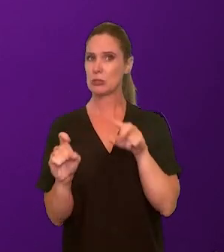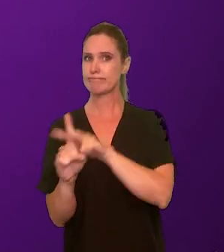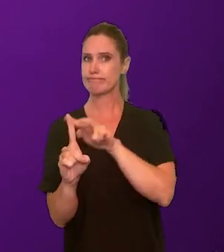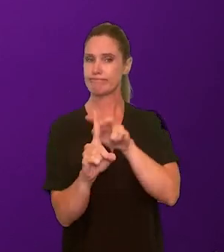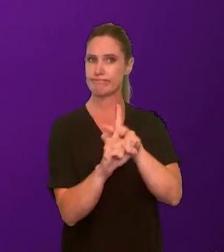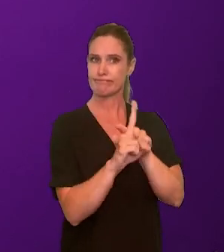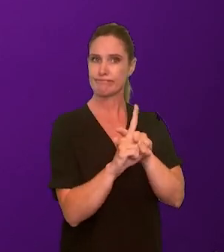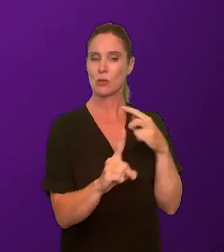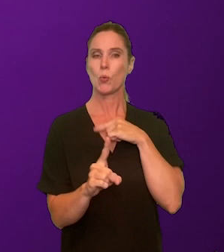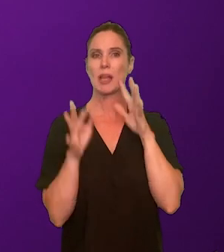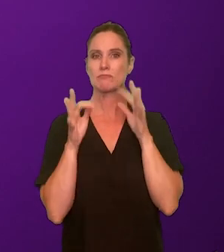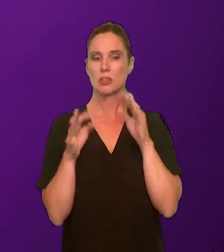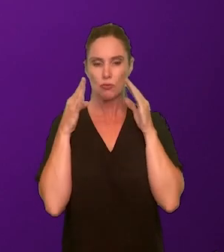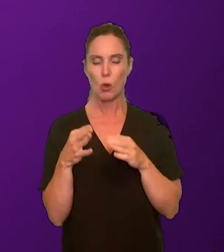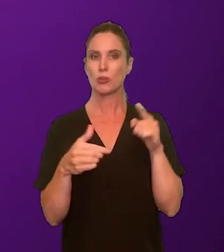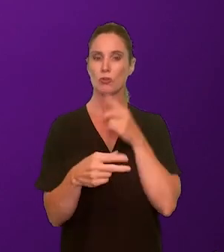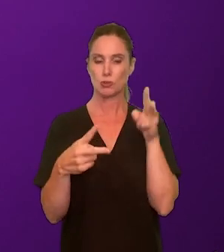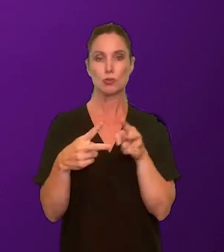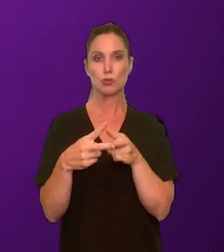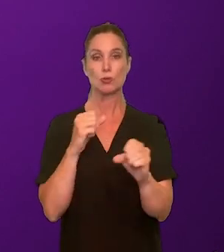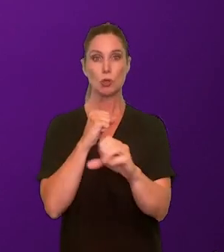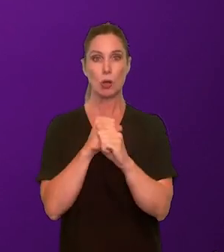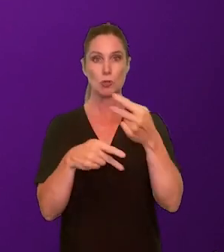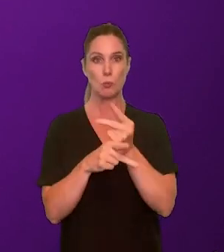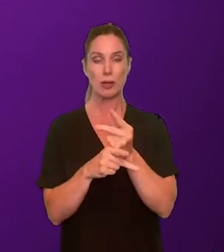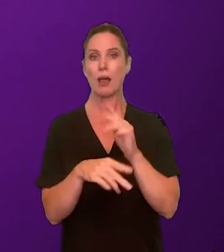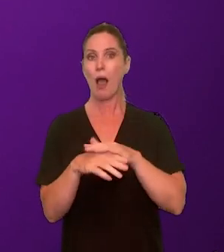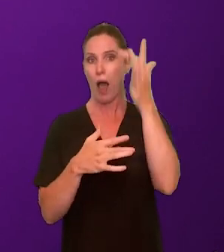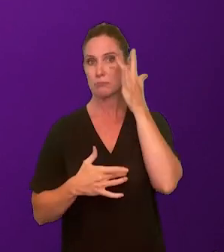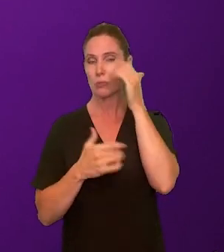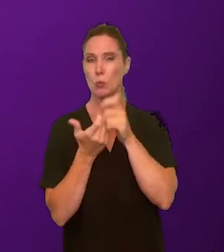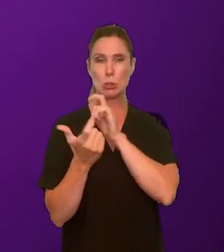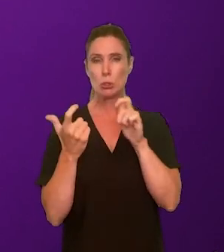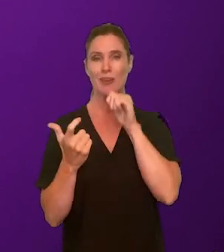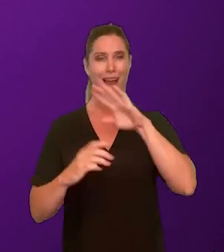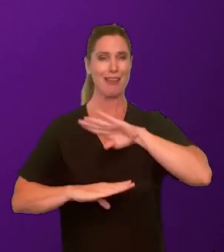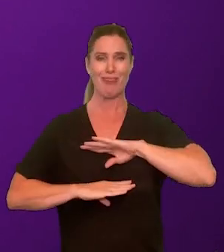we have chosen to focus our first two commercial products on conditions with huge unmet clinical needs,